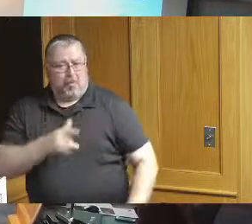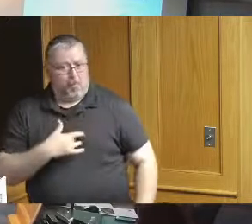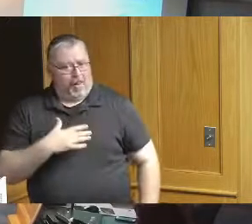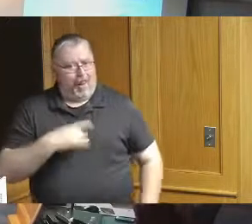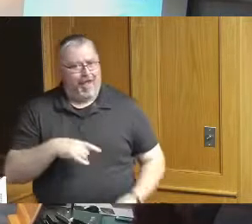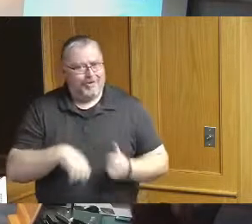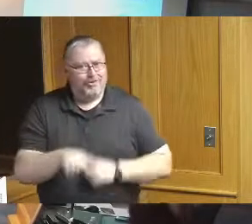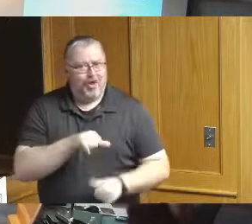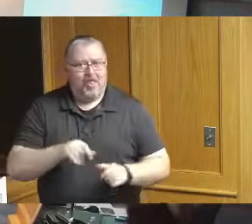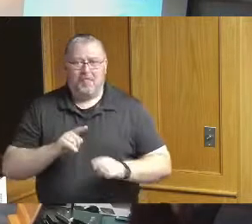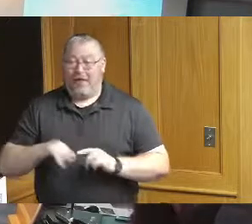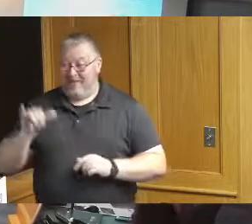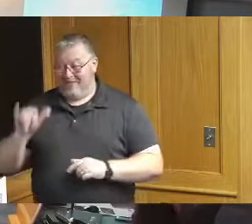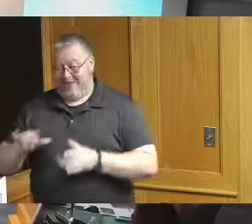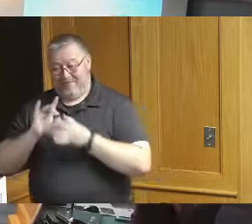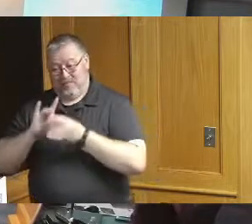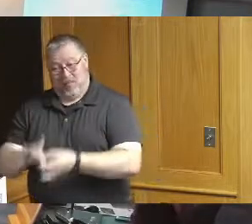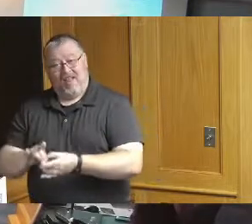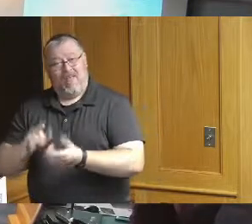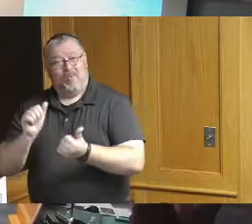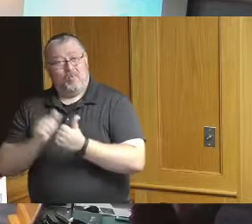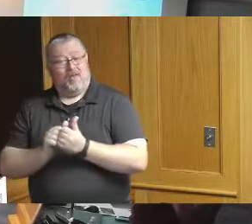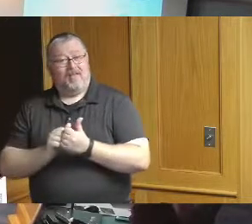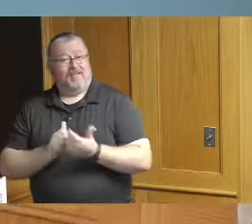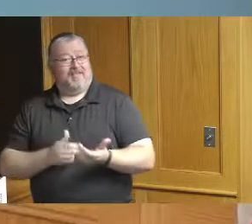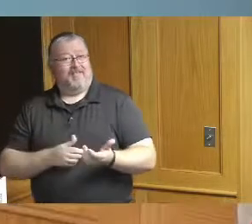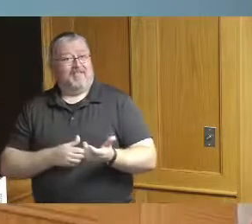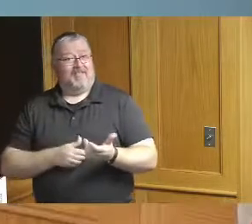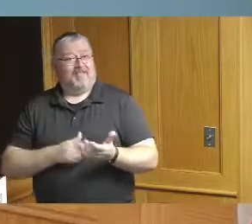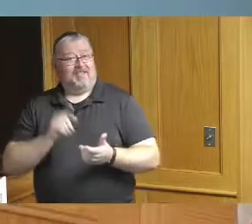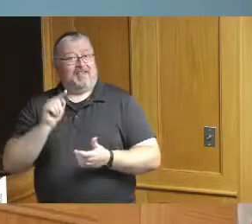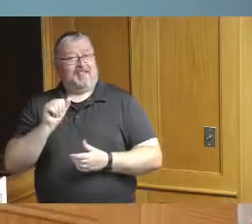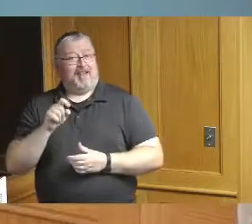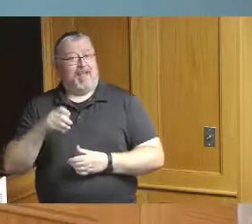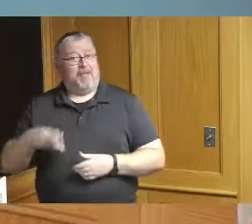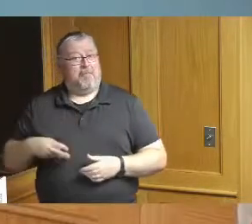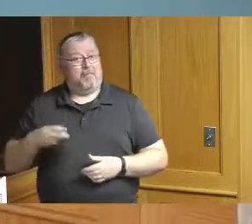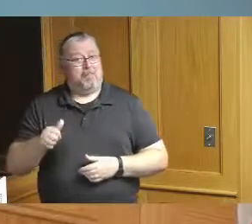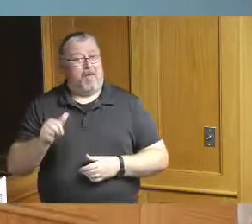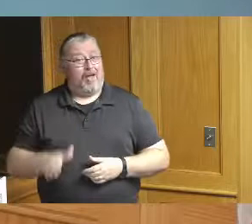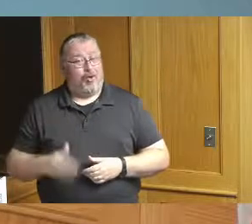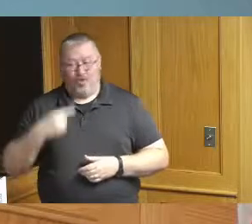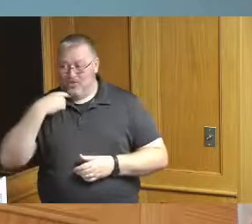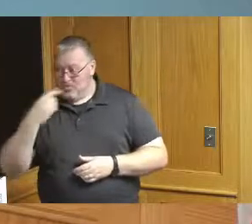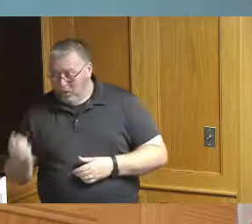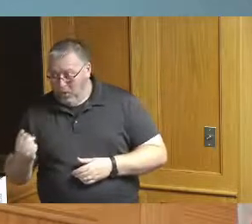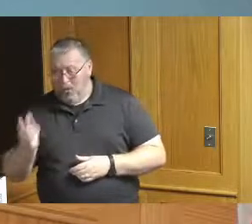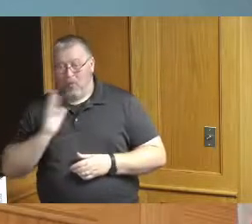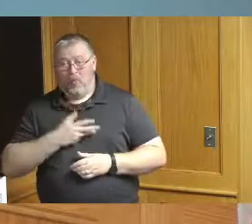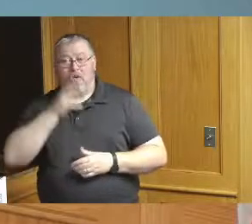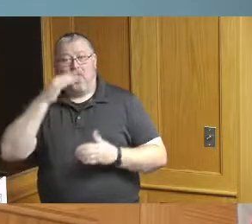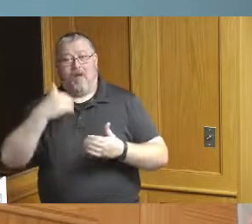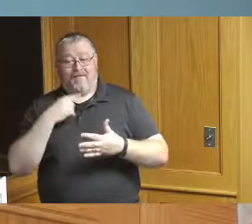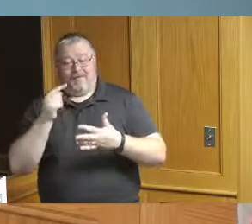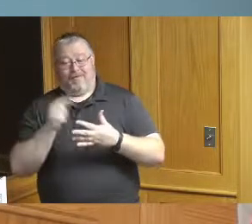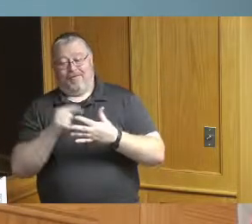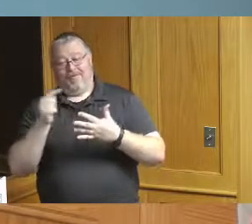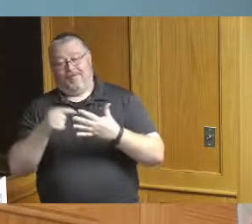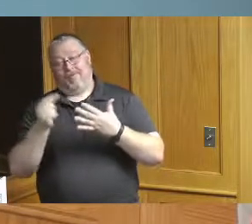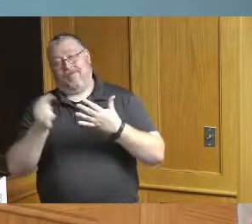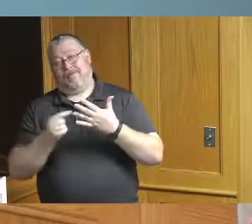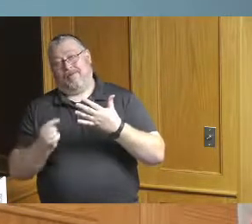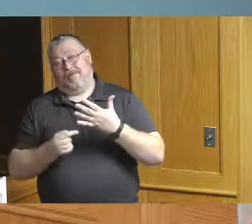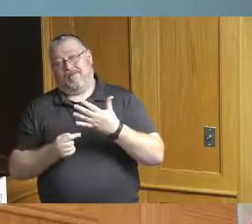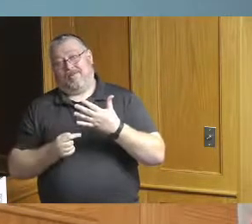but this is dealing with the taxpayers we're told that we're going to get x y and z we're spending